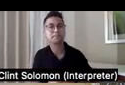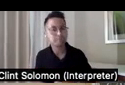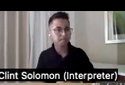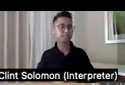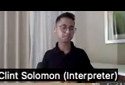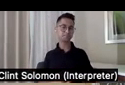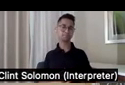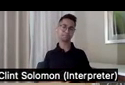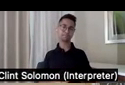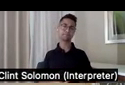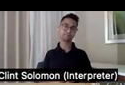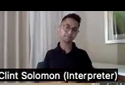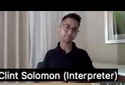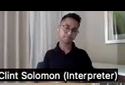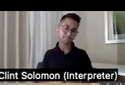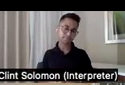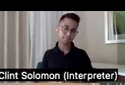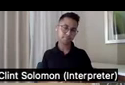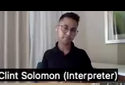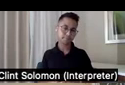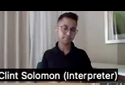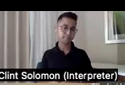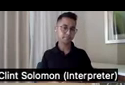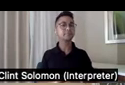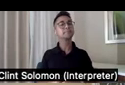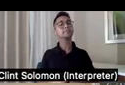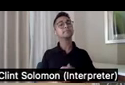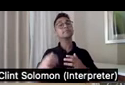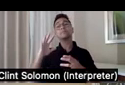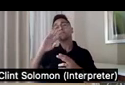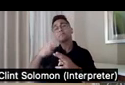so let's talk about choice making vocabulary